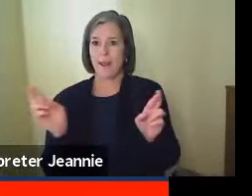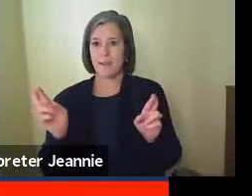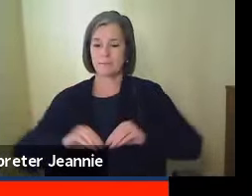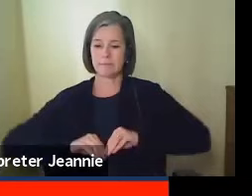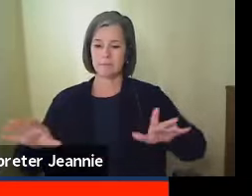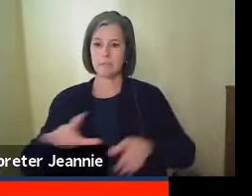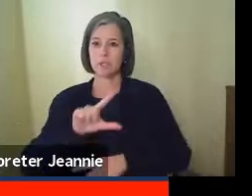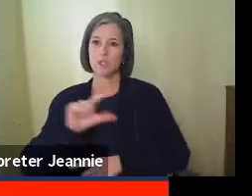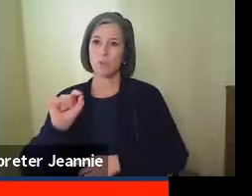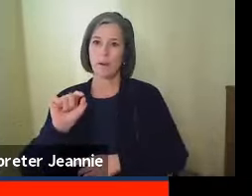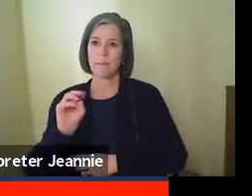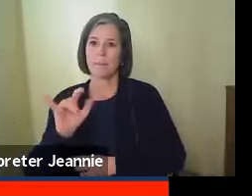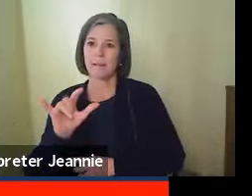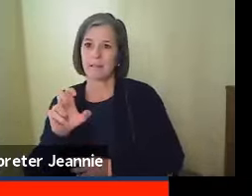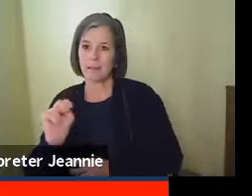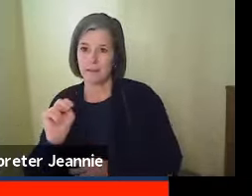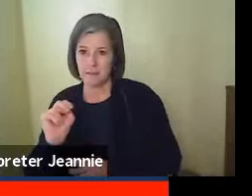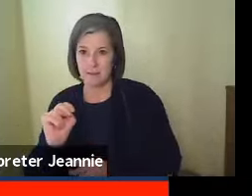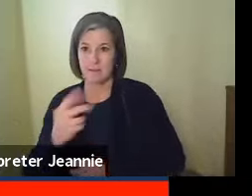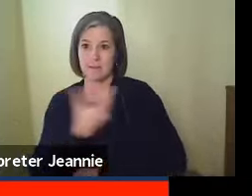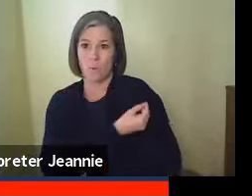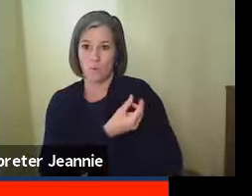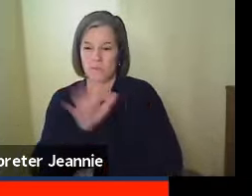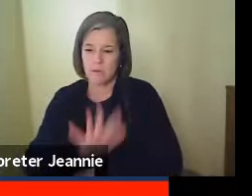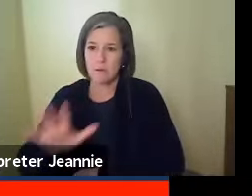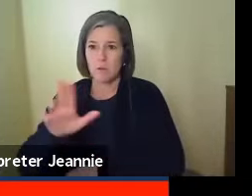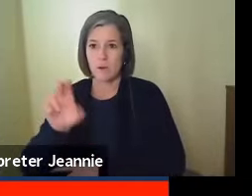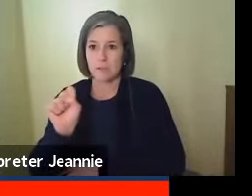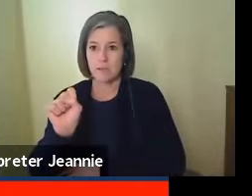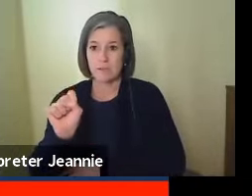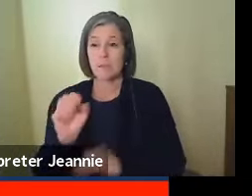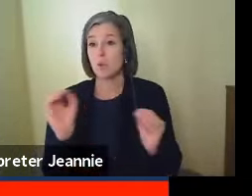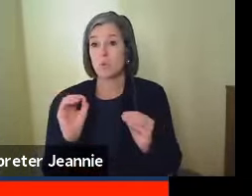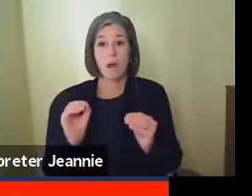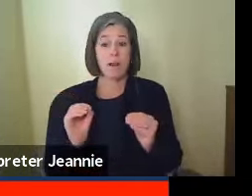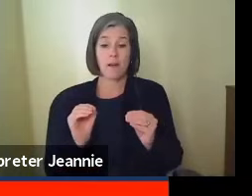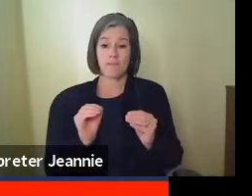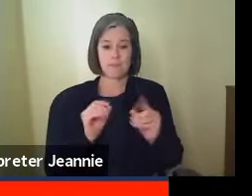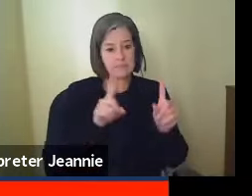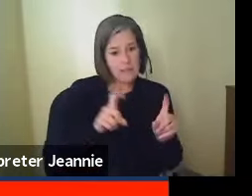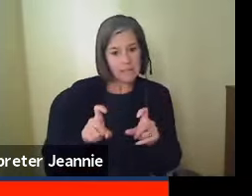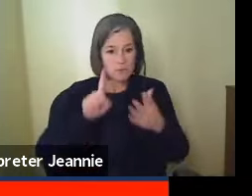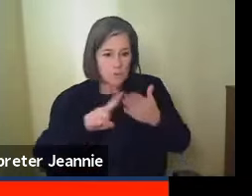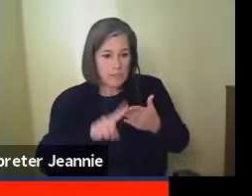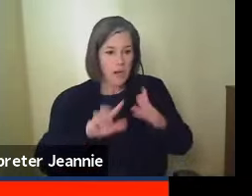vaccine across the United States. So none of the clinical safety stuff was rushed. What was propelled